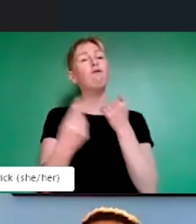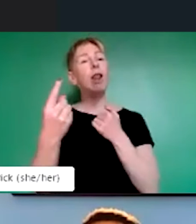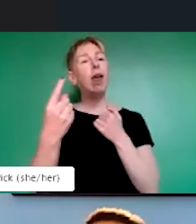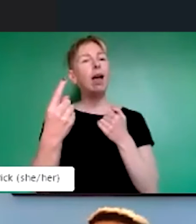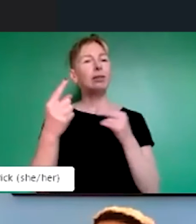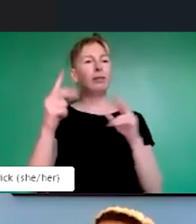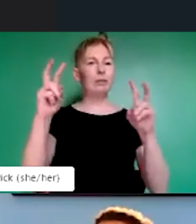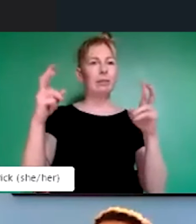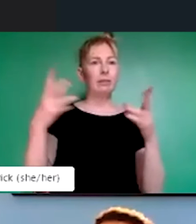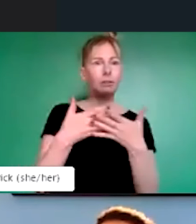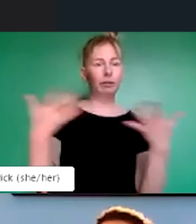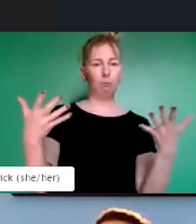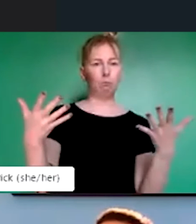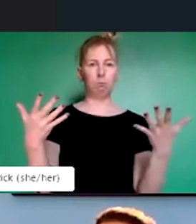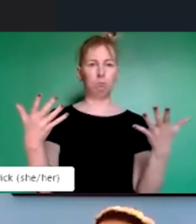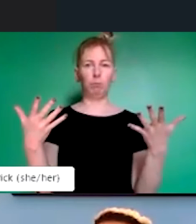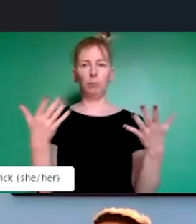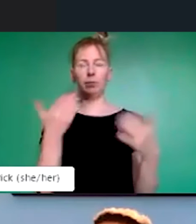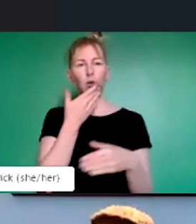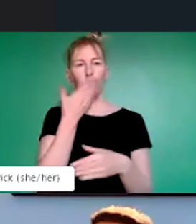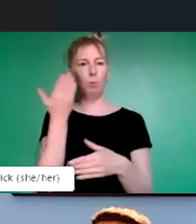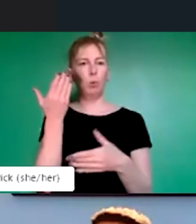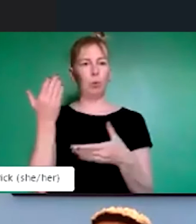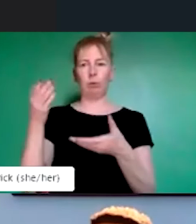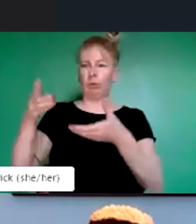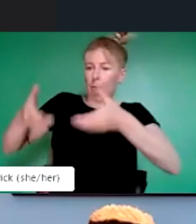does not have or is not afforded the same kind of protection by the system.